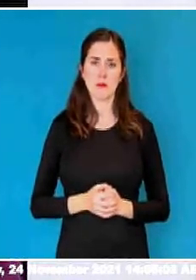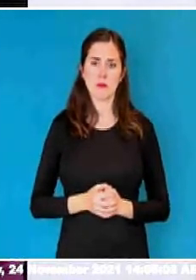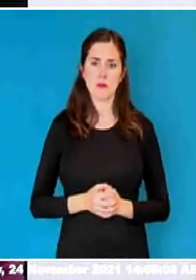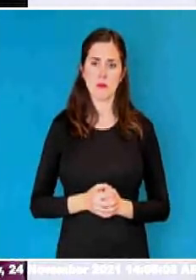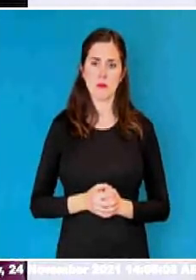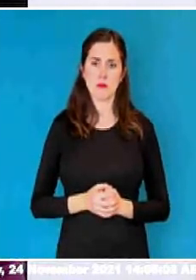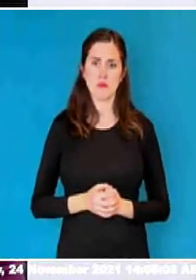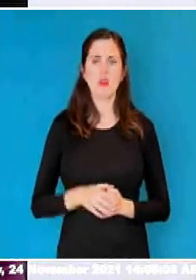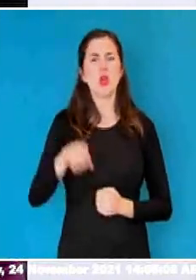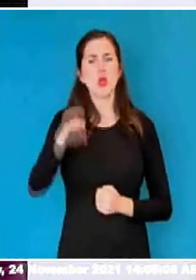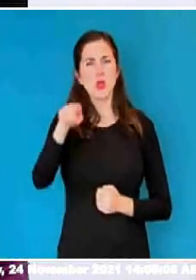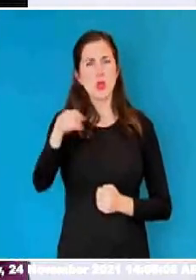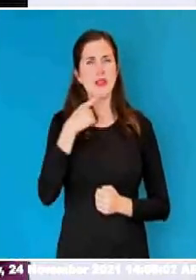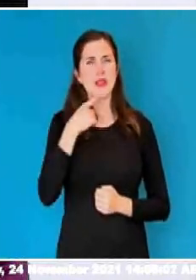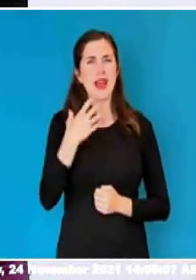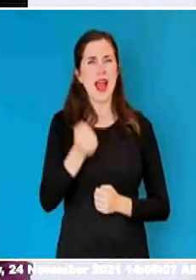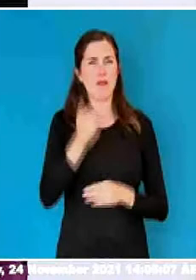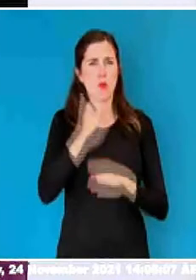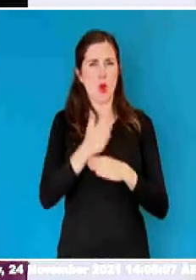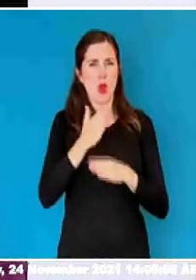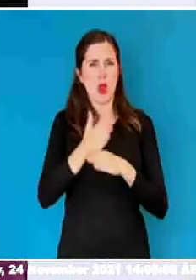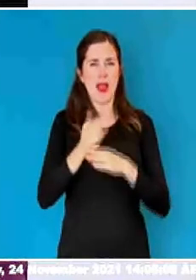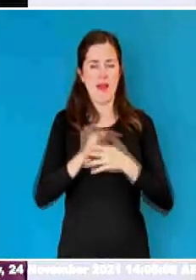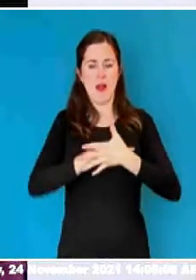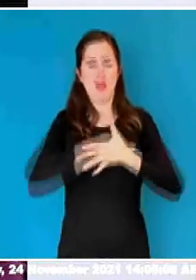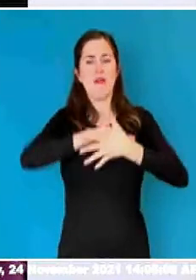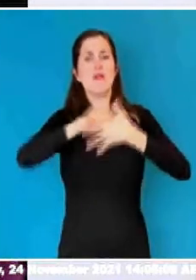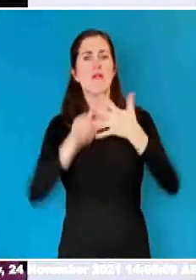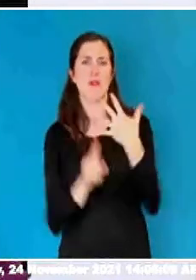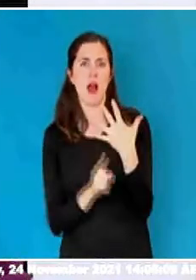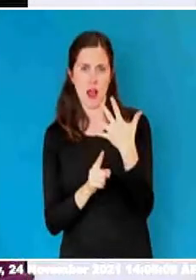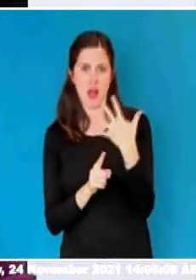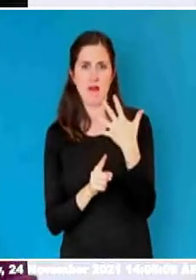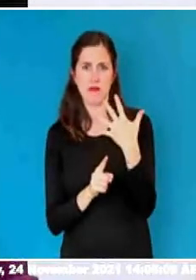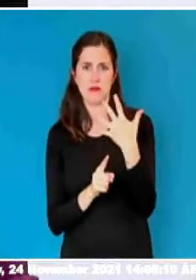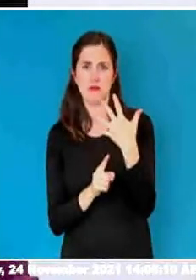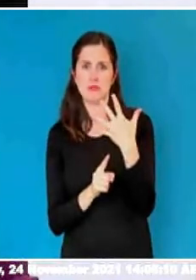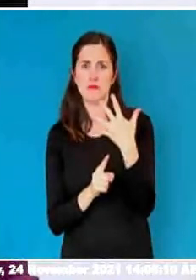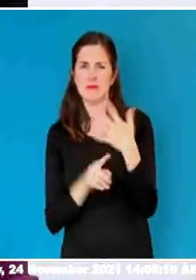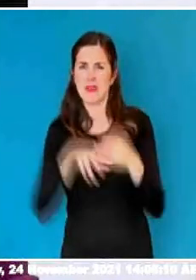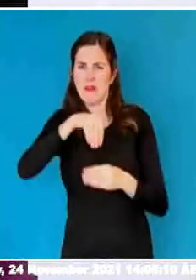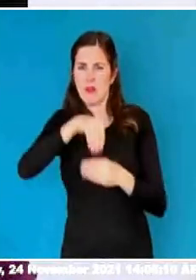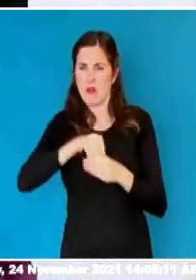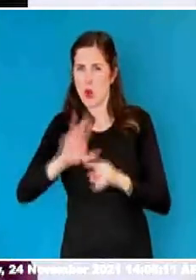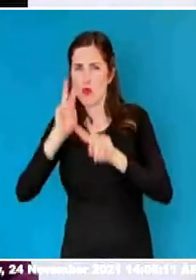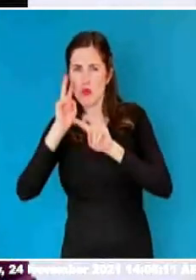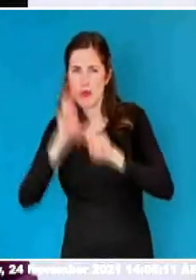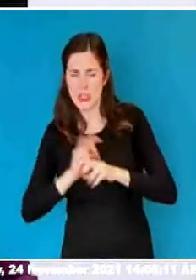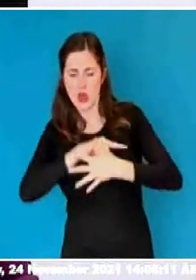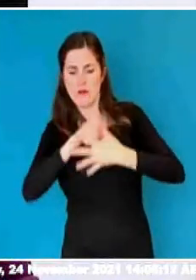pillars and one of the pillars related to this research, that the balance of the